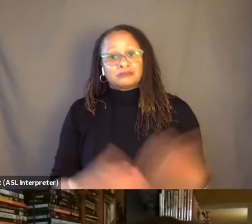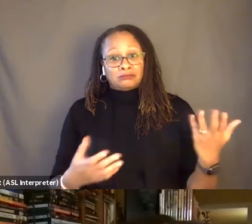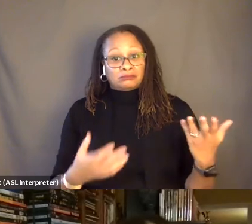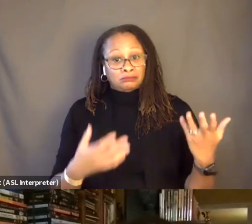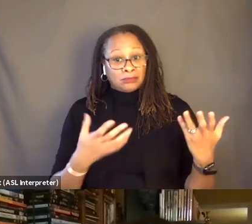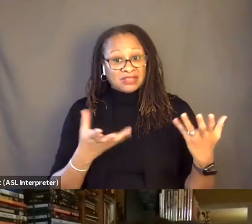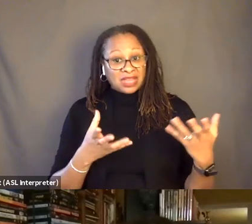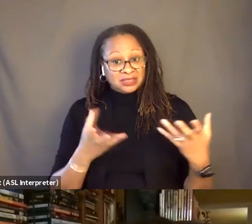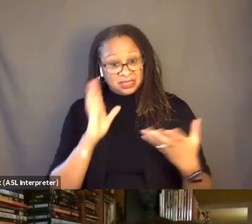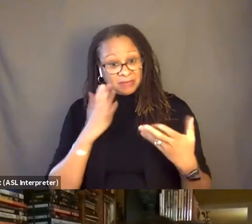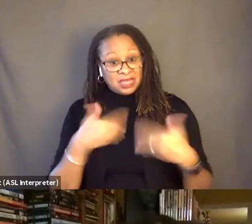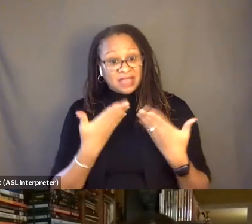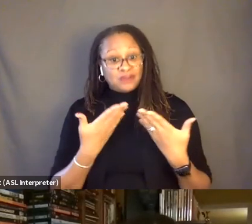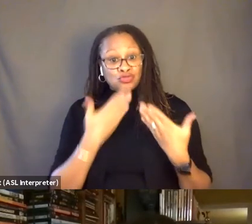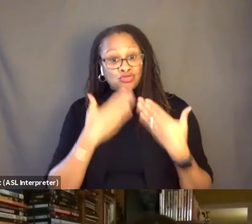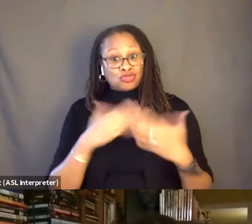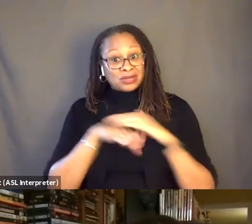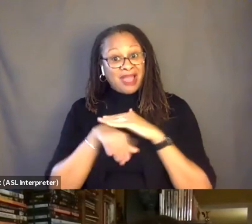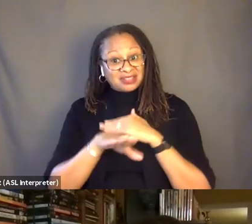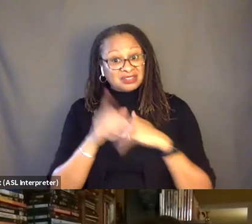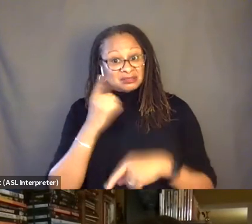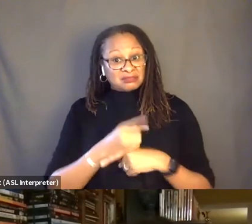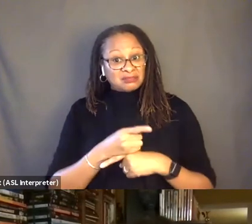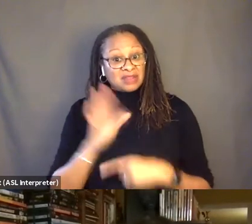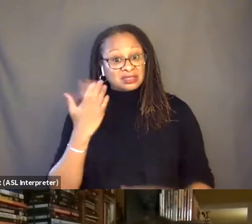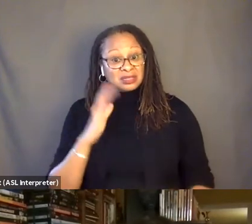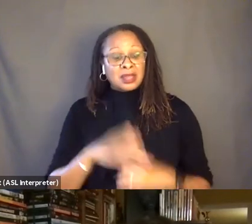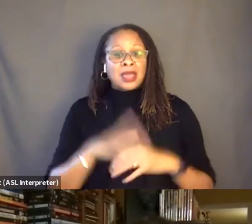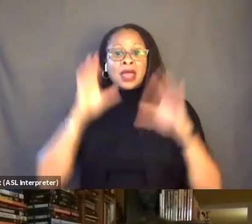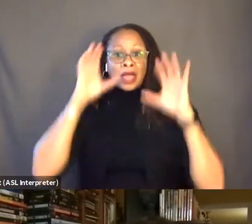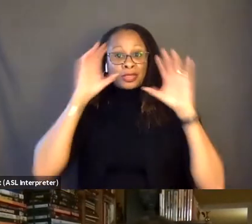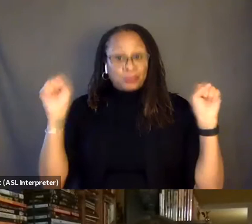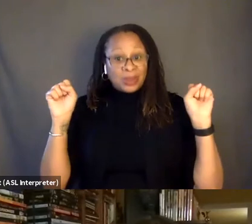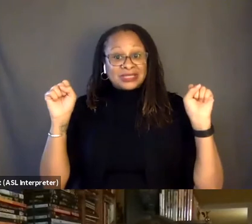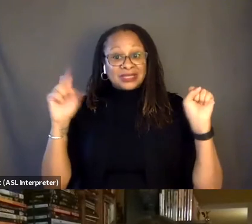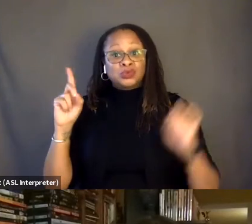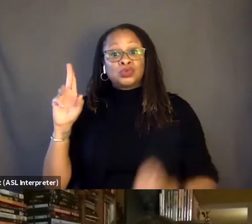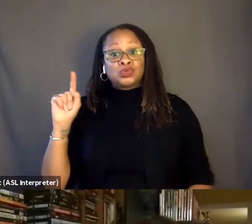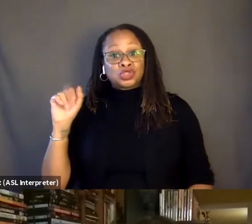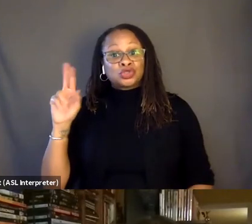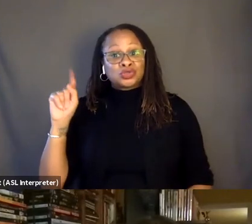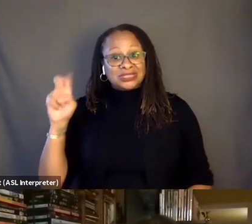it seemed like? Yes, they did. I mean, the President knew we were making the film, actually, because we needed special permission